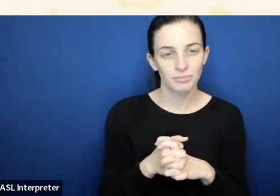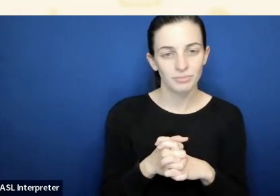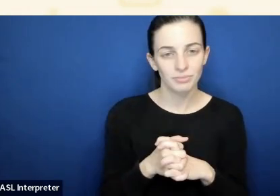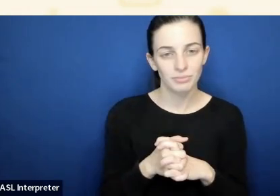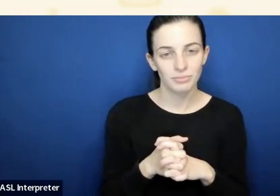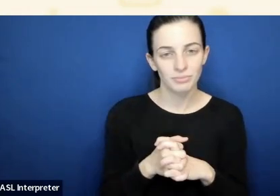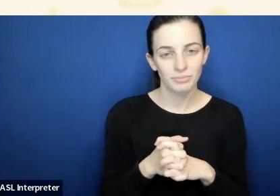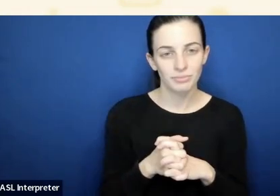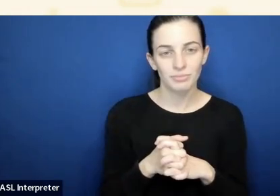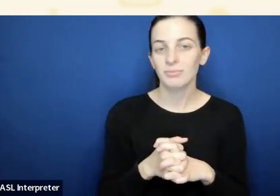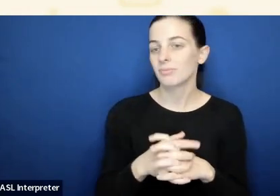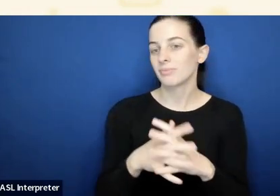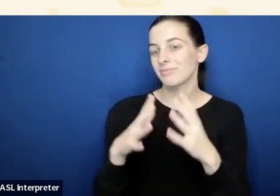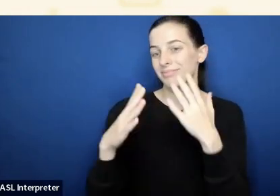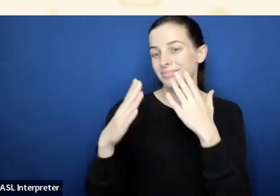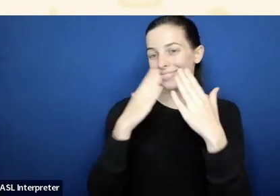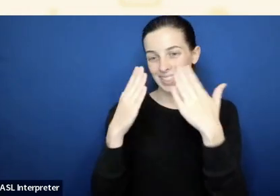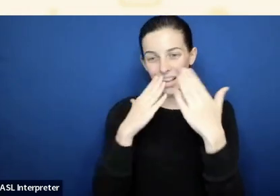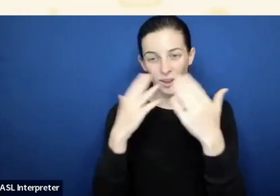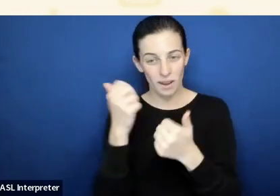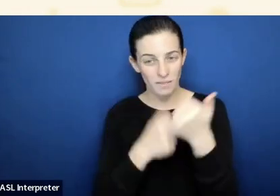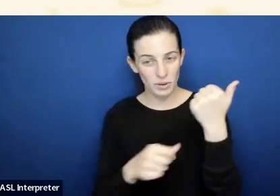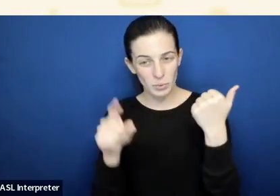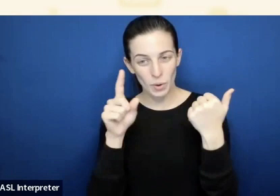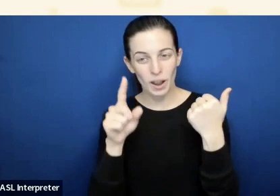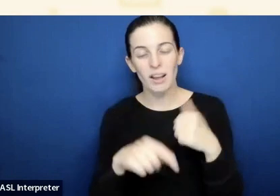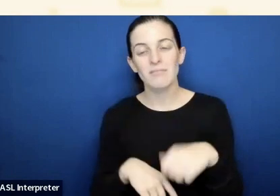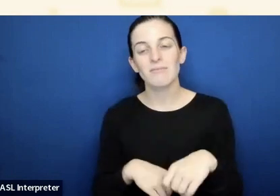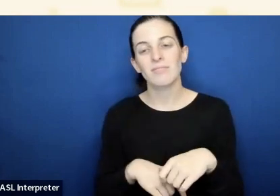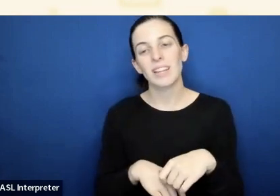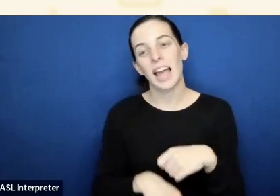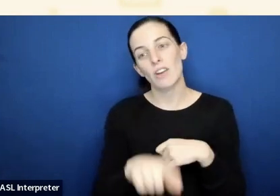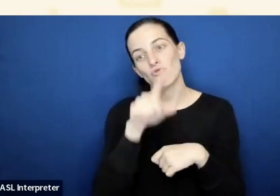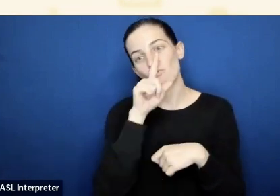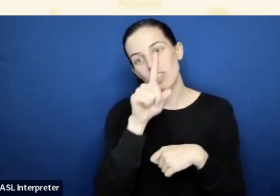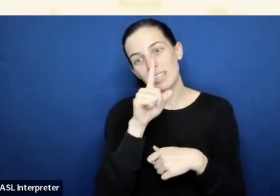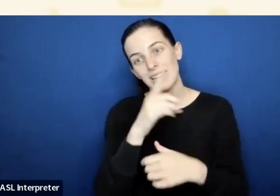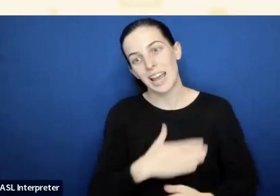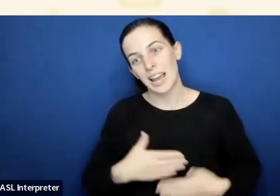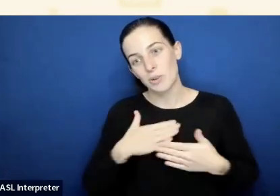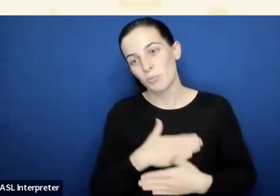Thank you, everyone. I really appreciate your presence today.